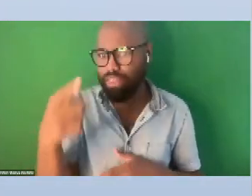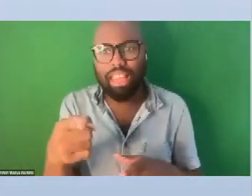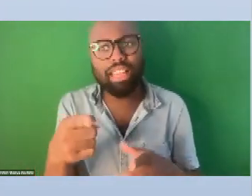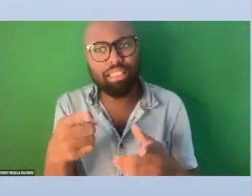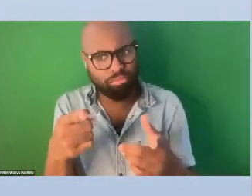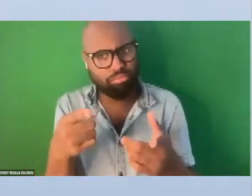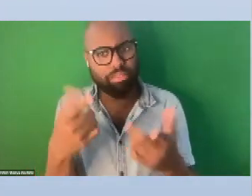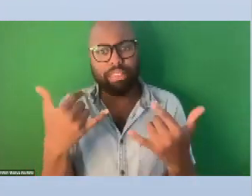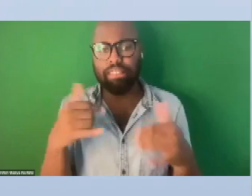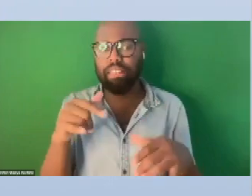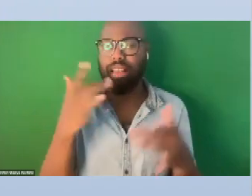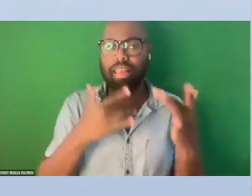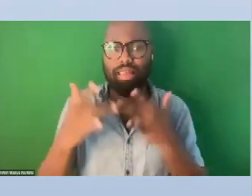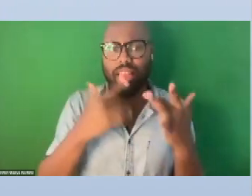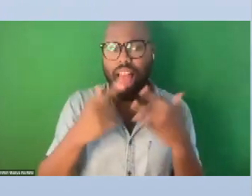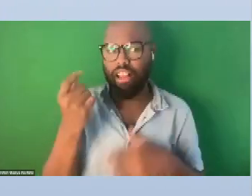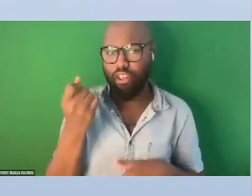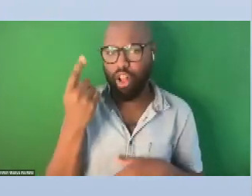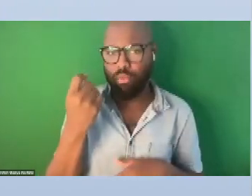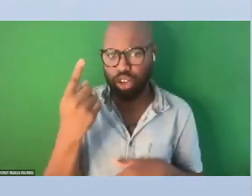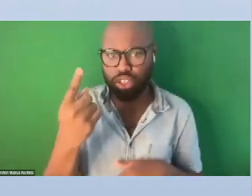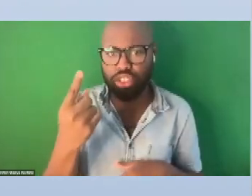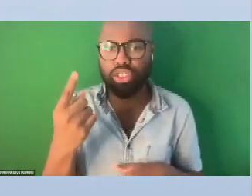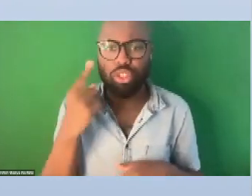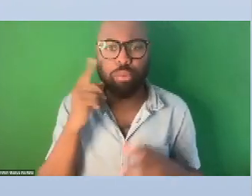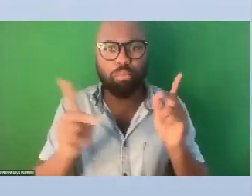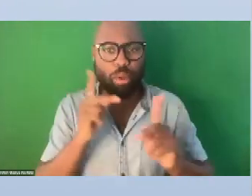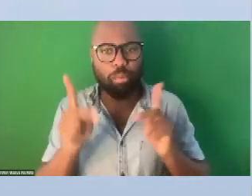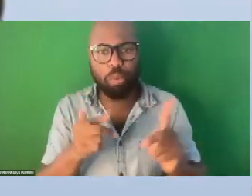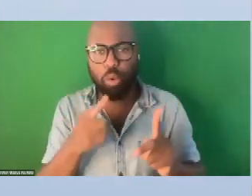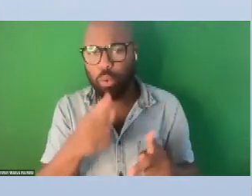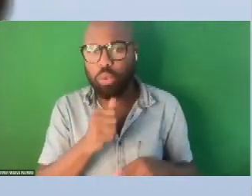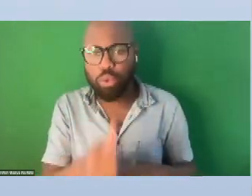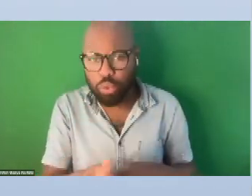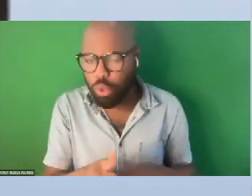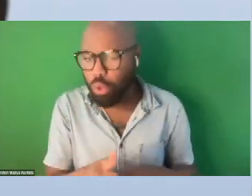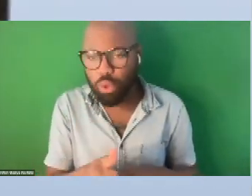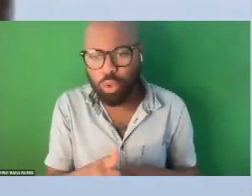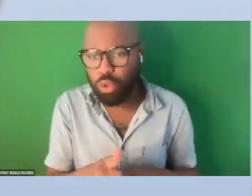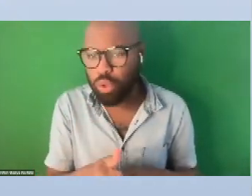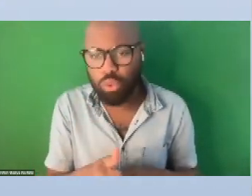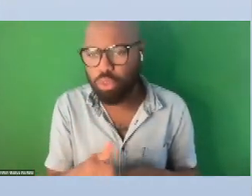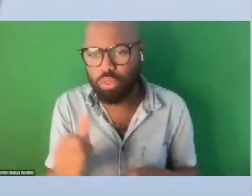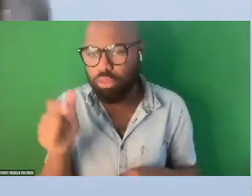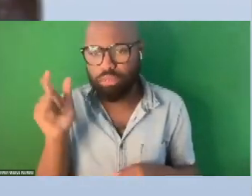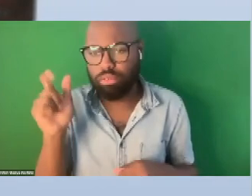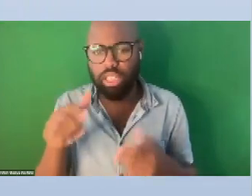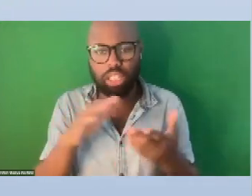comprehension among those who don't need, home and community based services themselves.